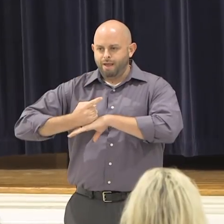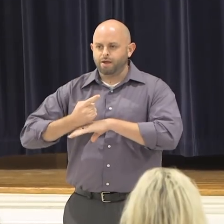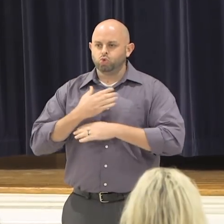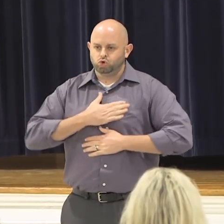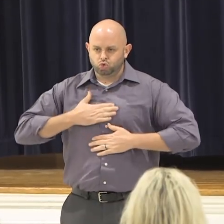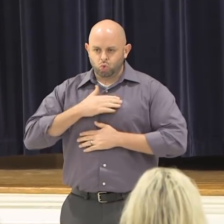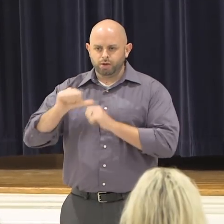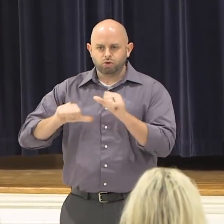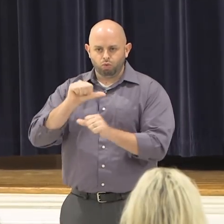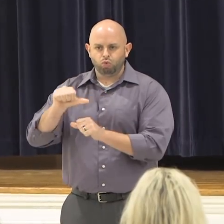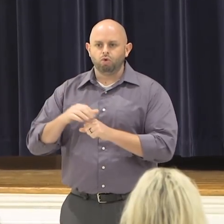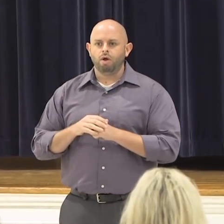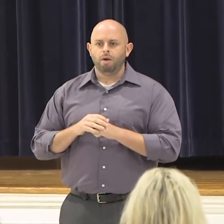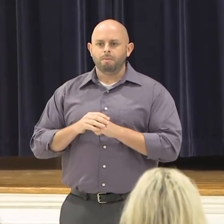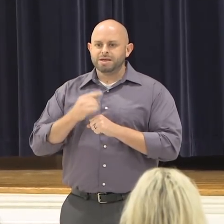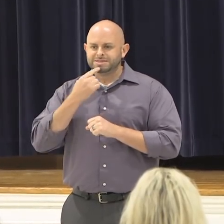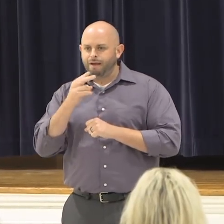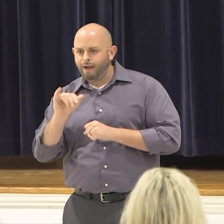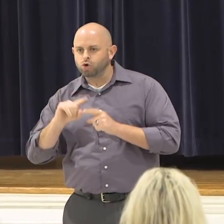each other's company say hi to folks you've never met before